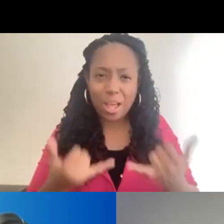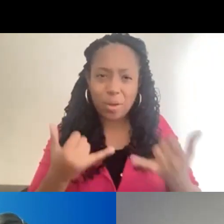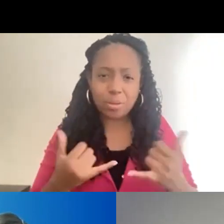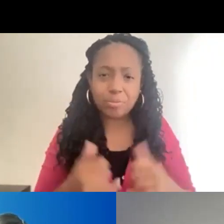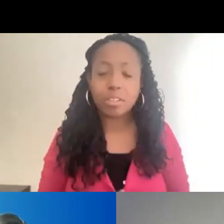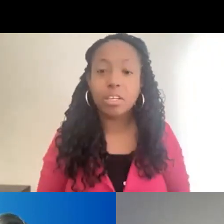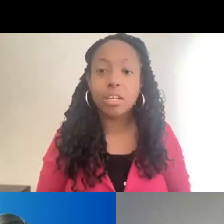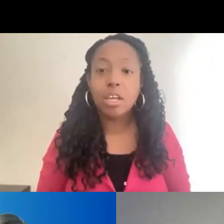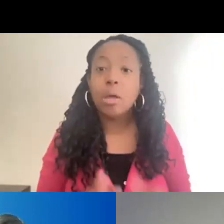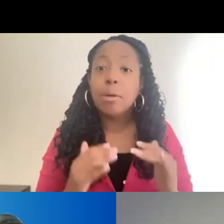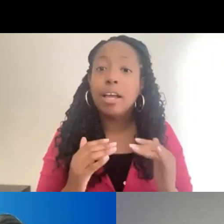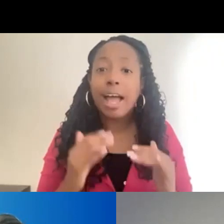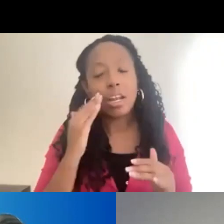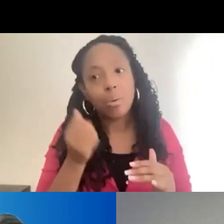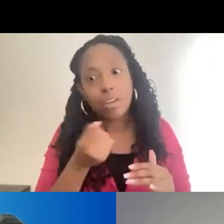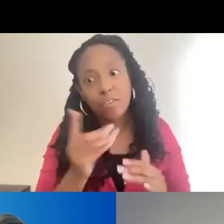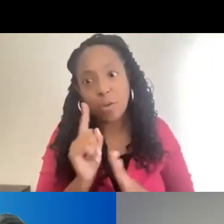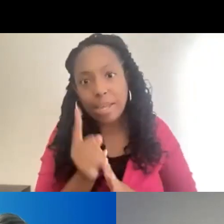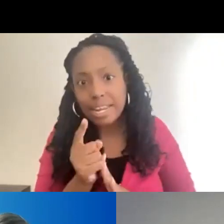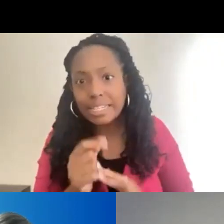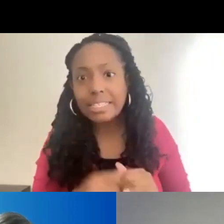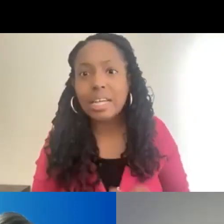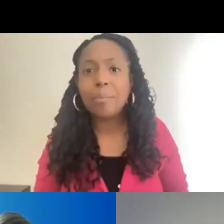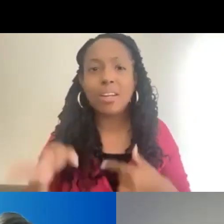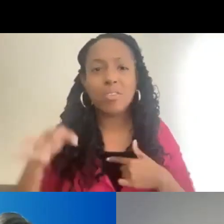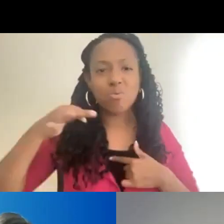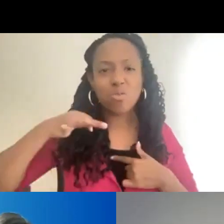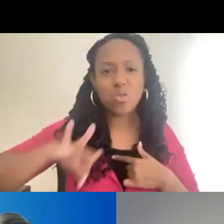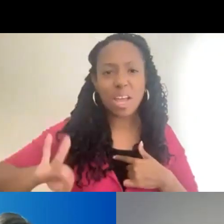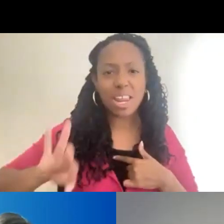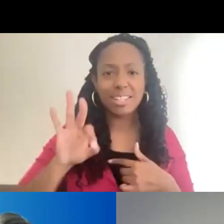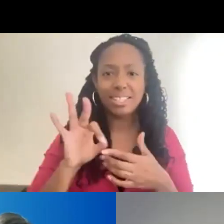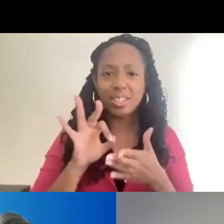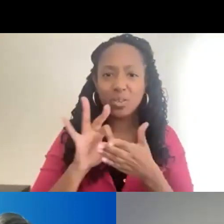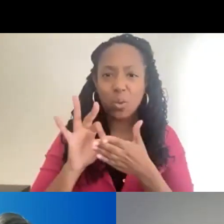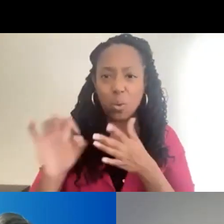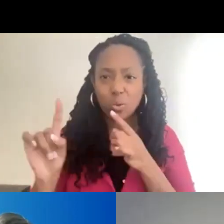we have just a couple minutes is is credit right credit scores I don't have credit um if you have